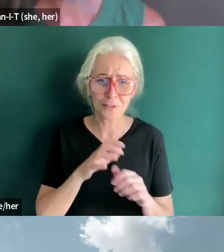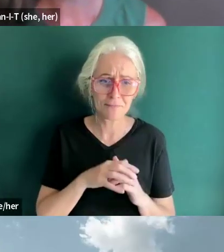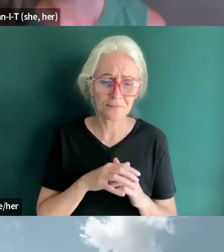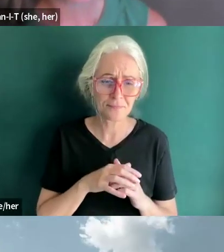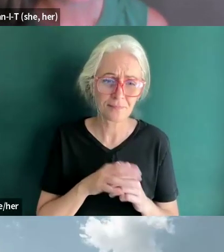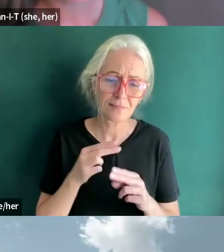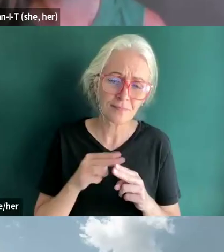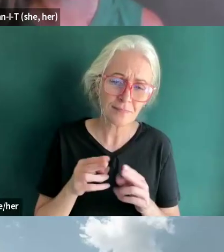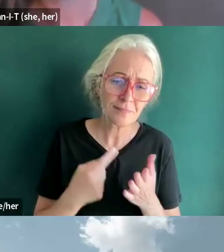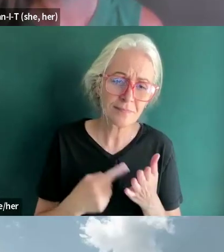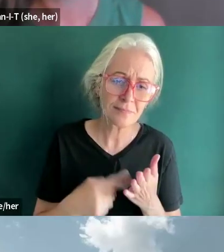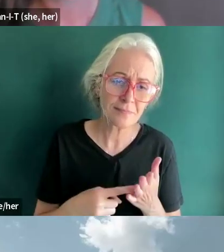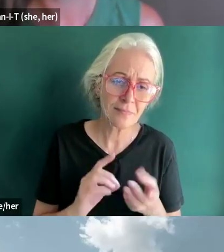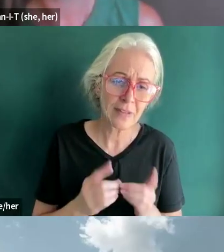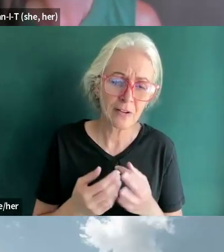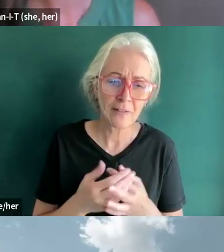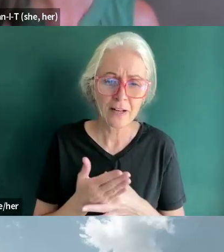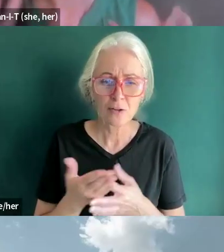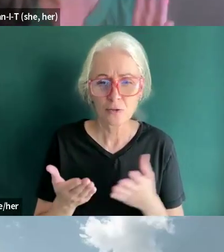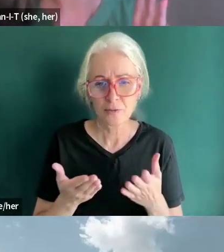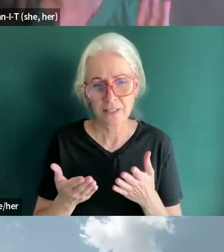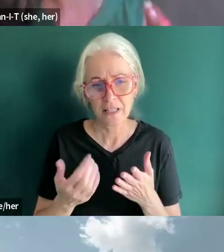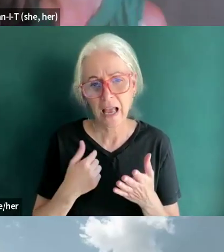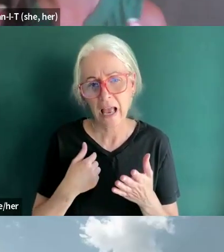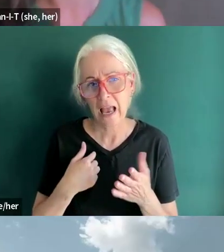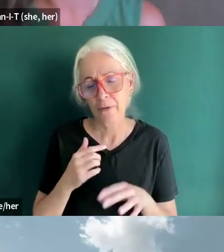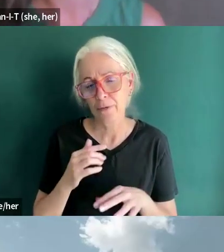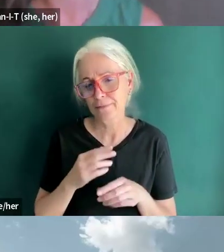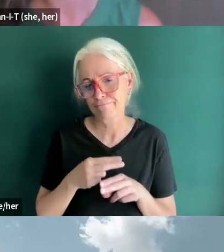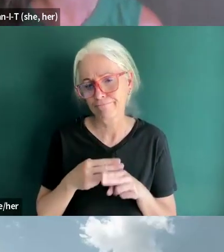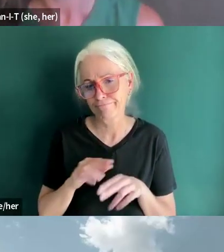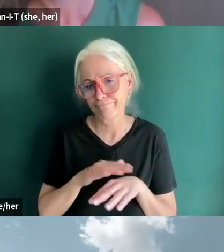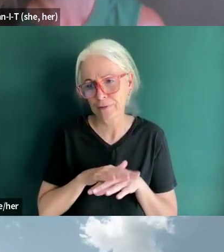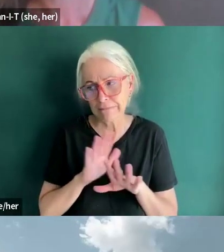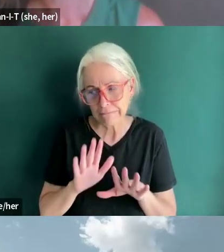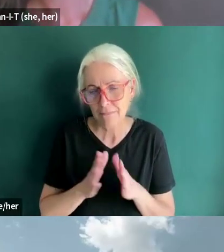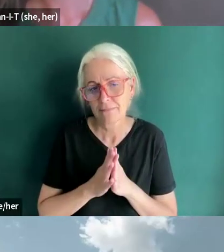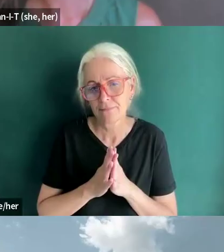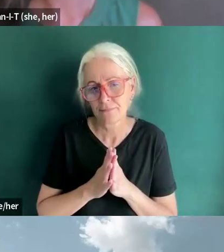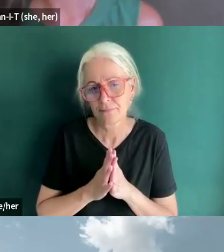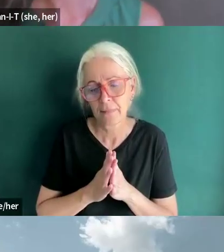briefly discussed our digital navigation services, so I'll touch on that briefly again. We feel that